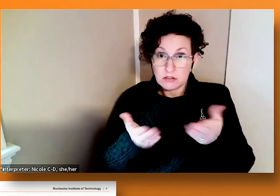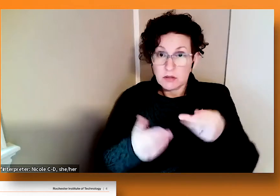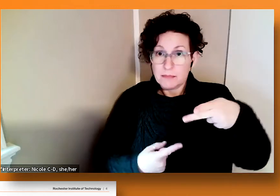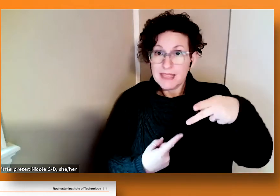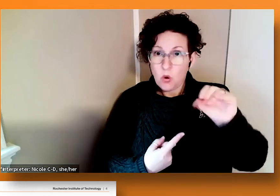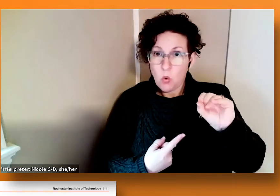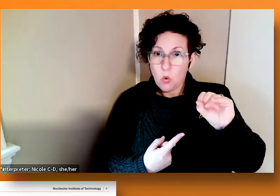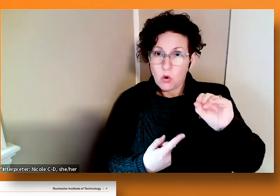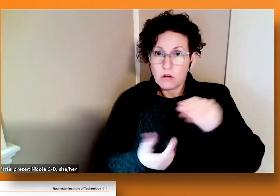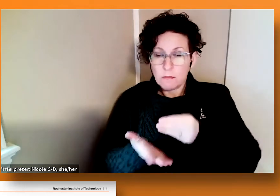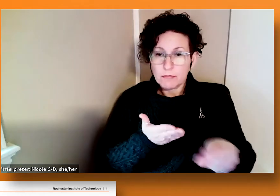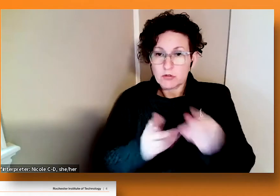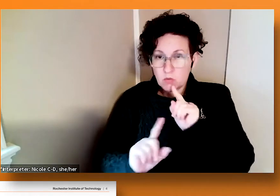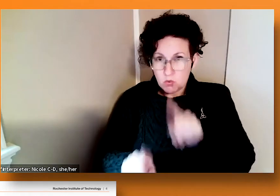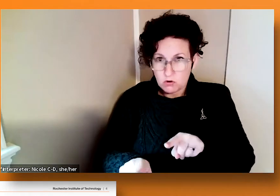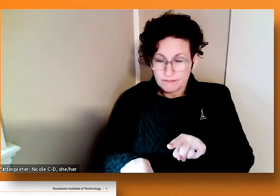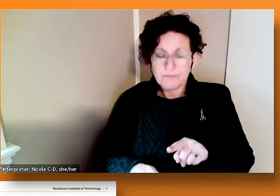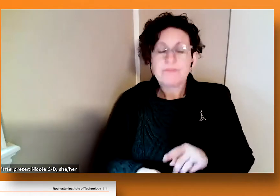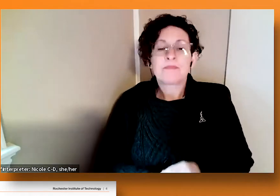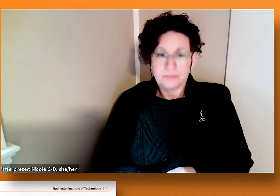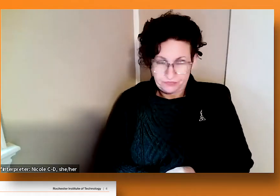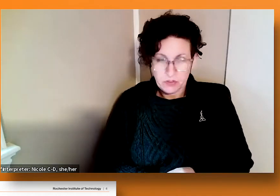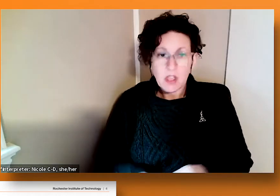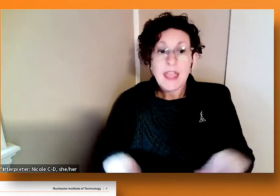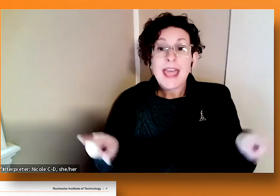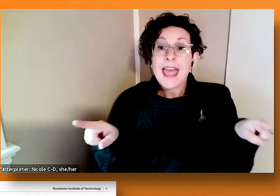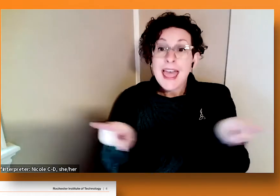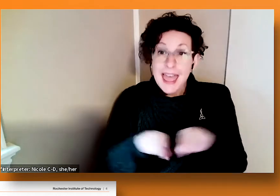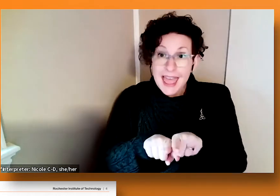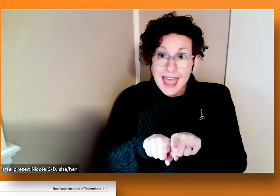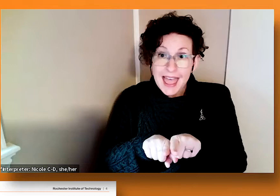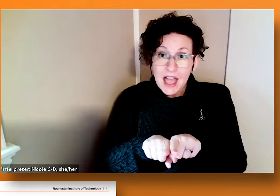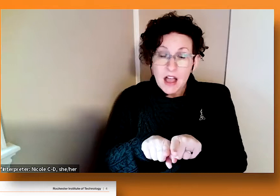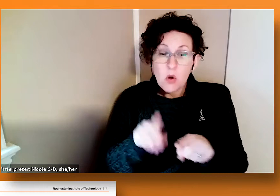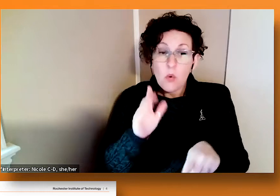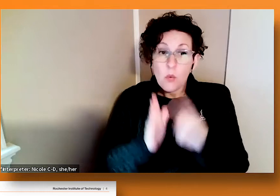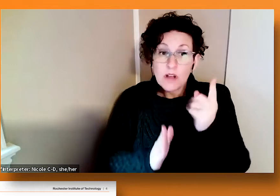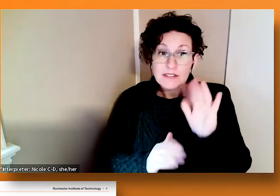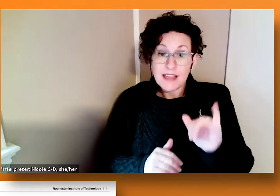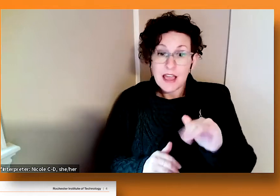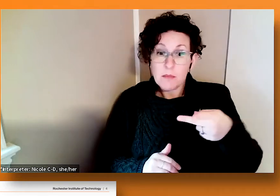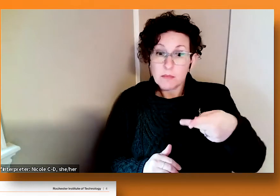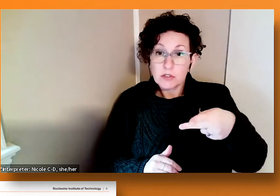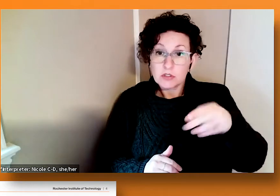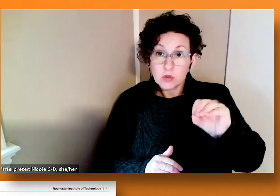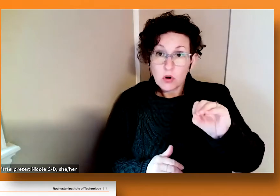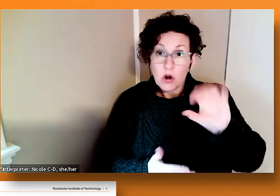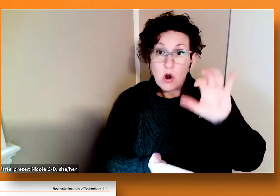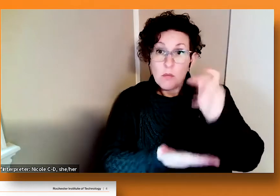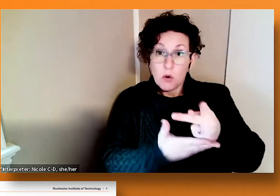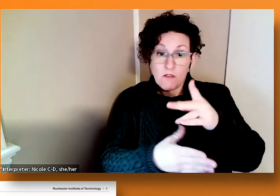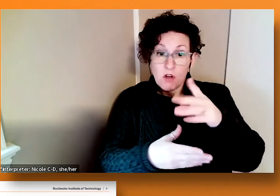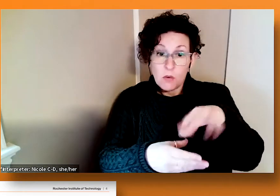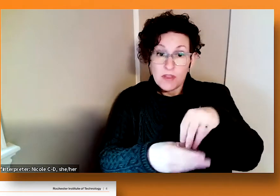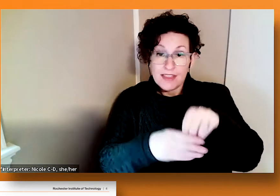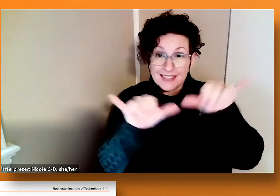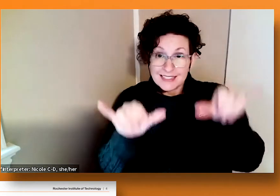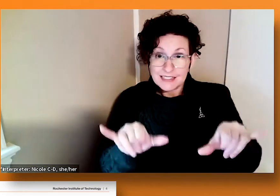for instance, is that once that PO gets approved in the system,